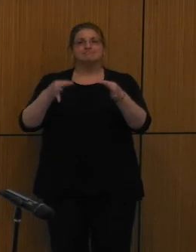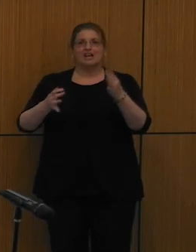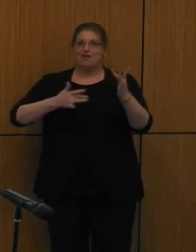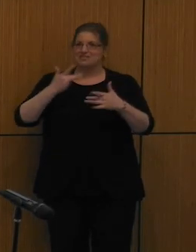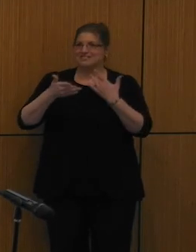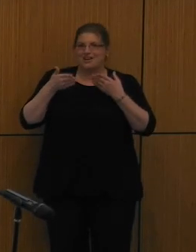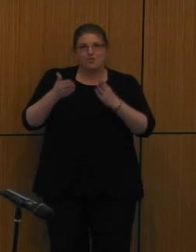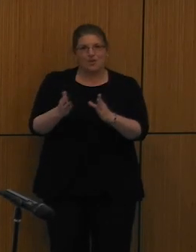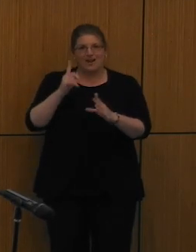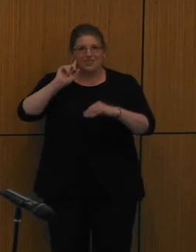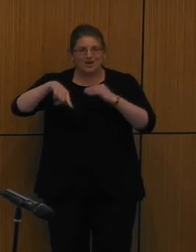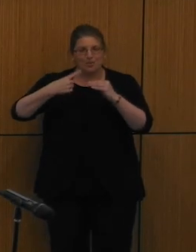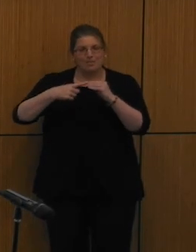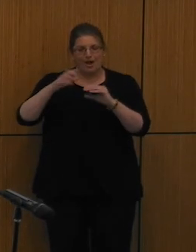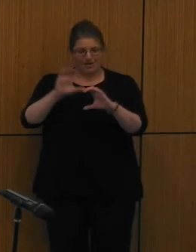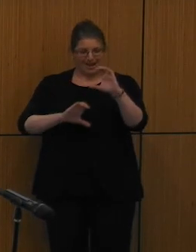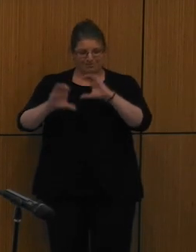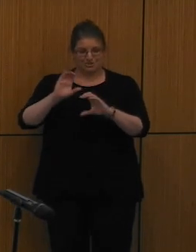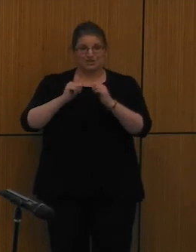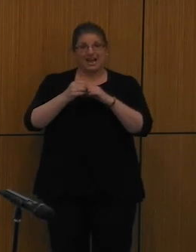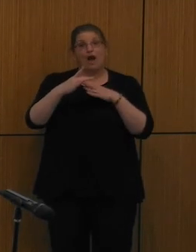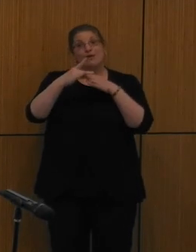about how chemistry leads to things that we actually can see.